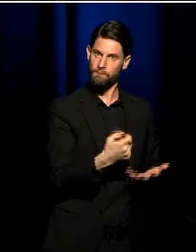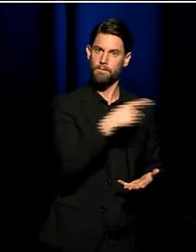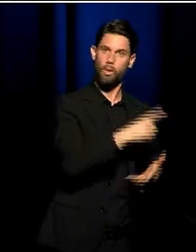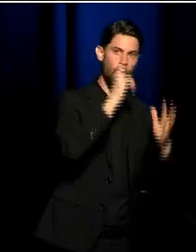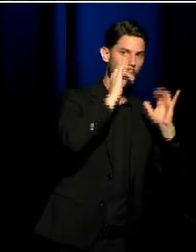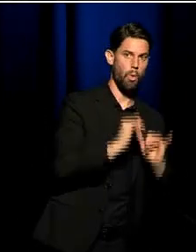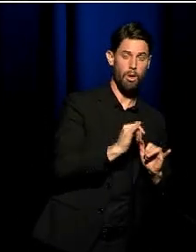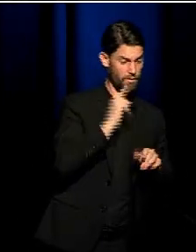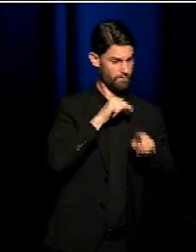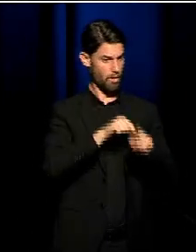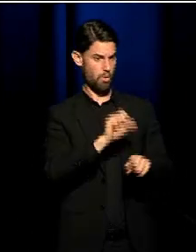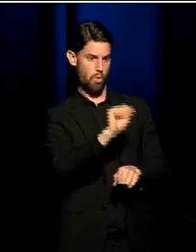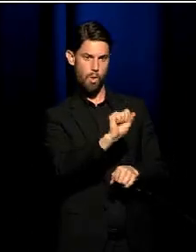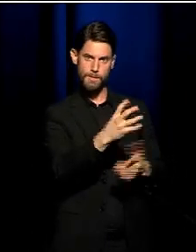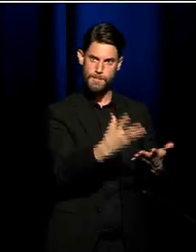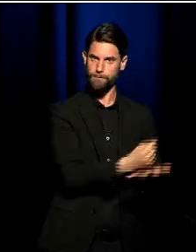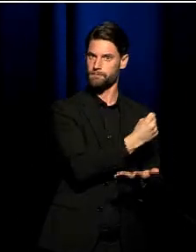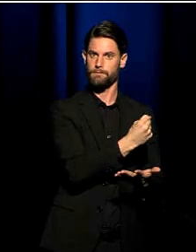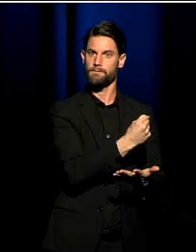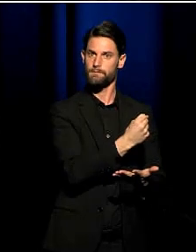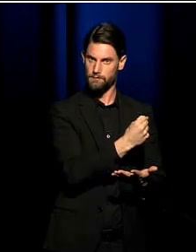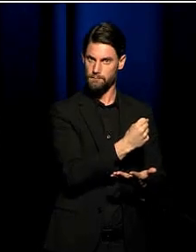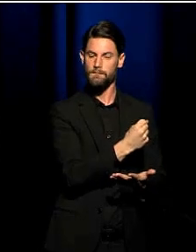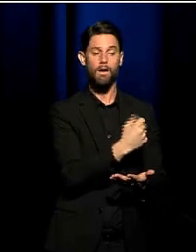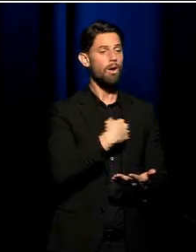target people with disability, their families and carers from community